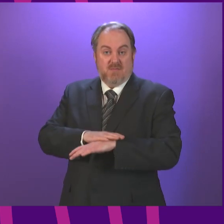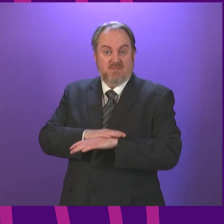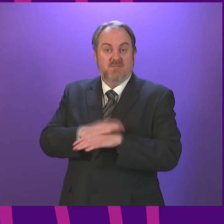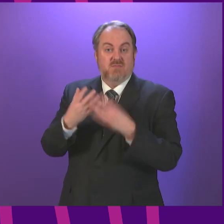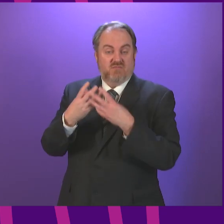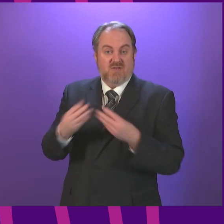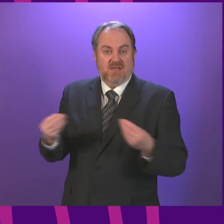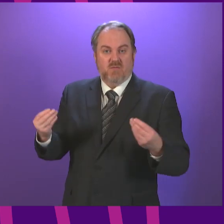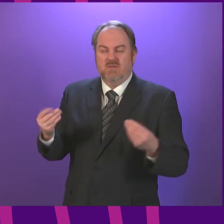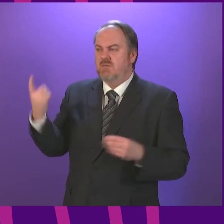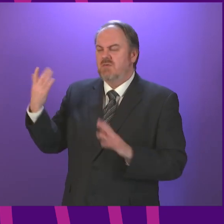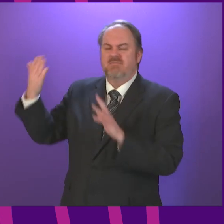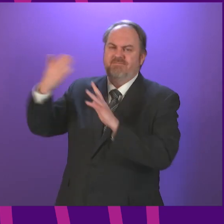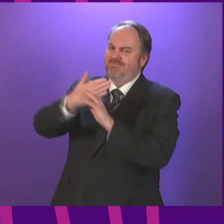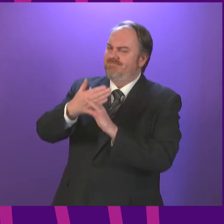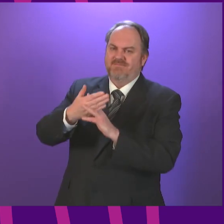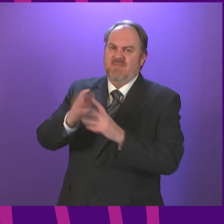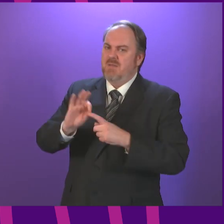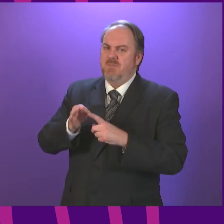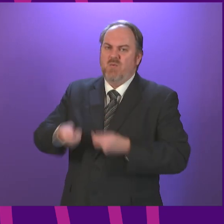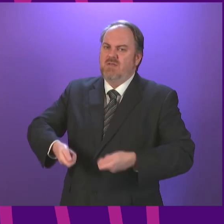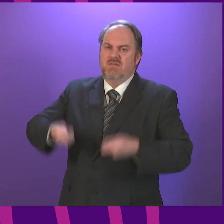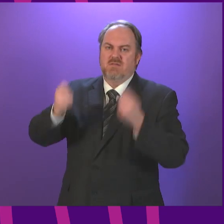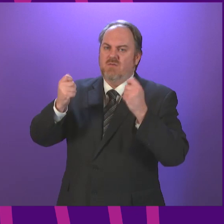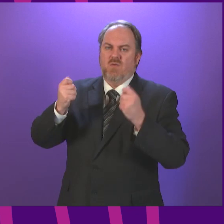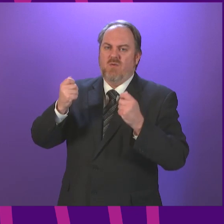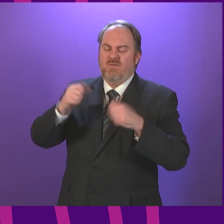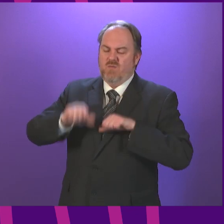Elaine Smith (Central Scotland) (Lab): On a point of order, Presiding Officer. I